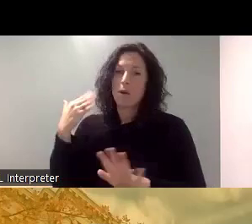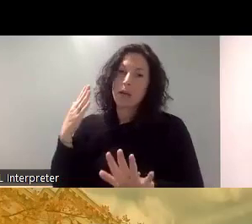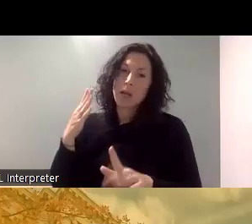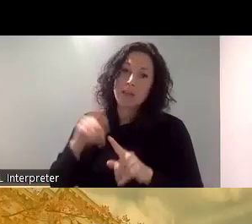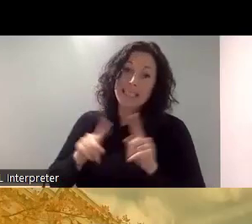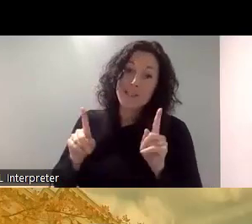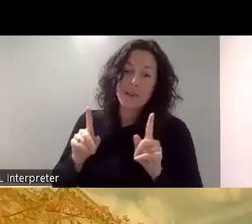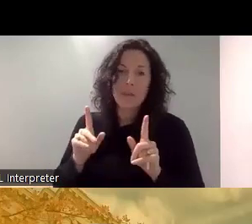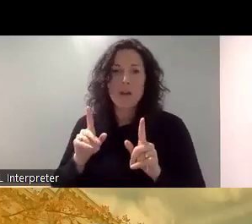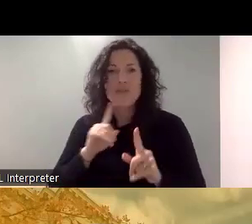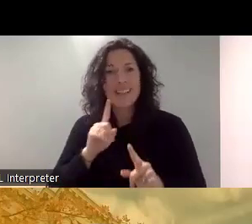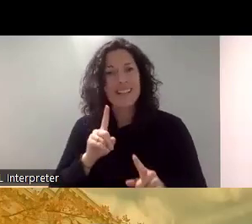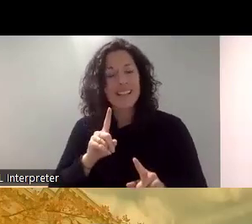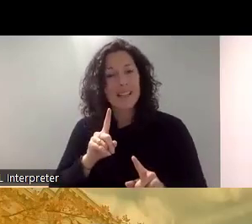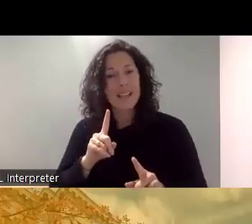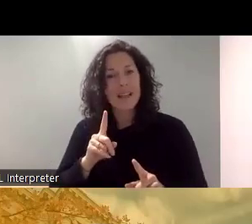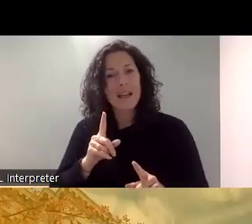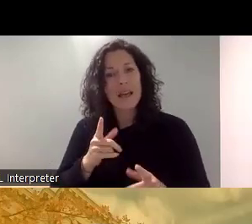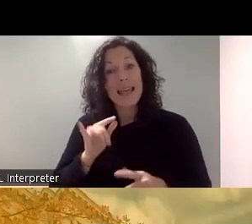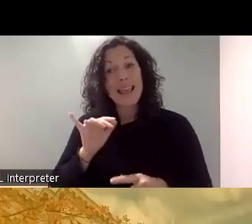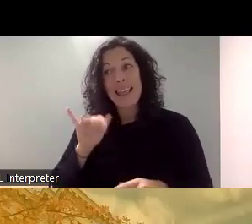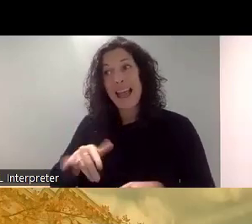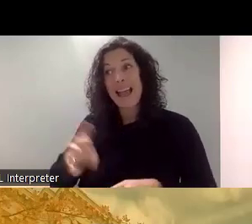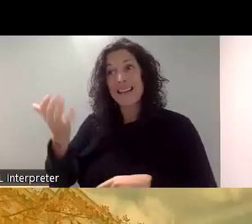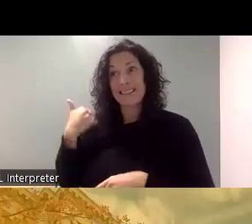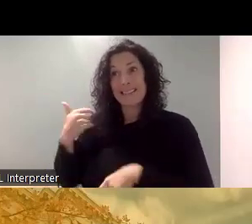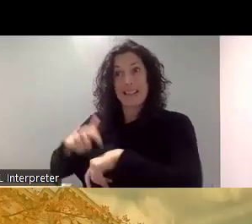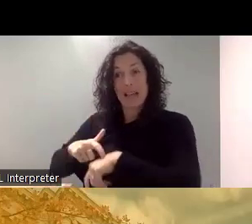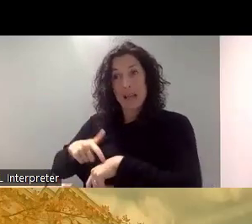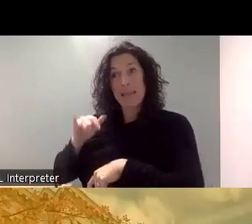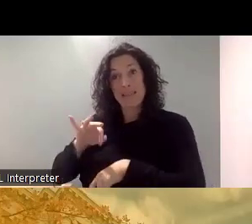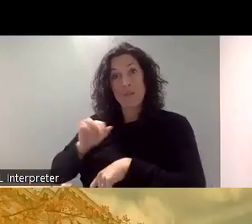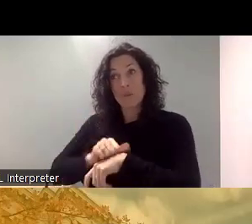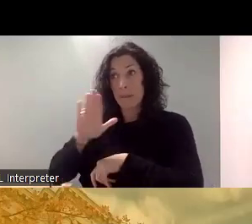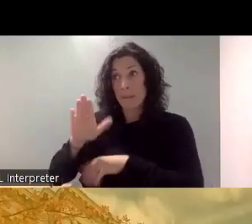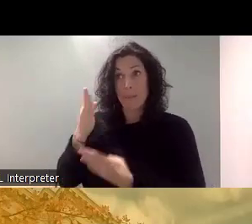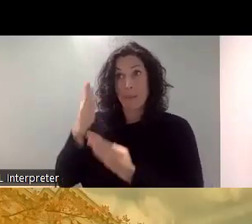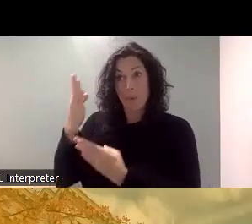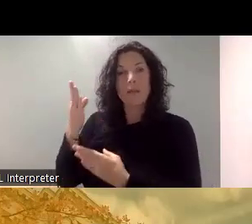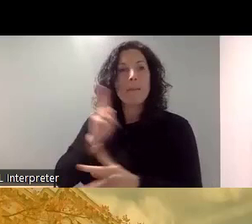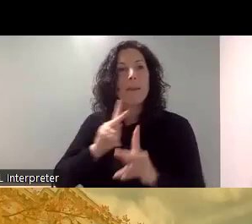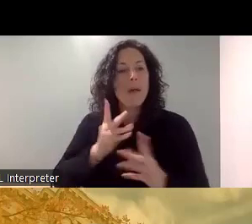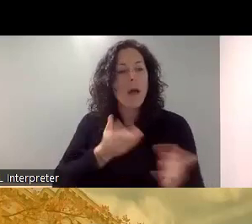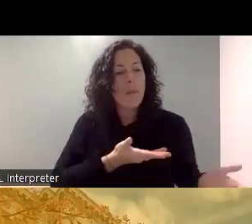and at that point in time if you had to submit a proposal, people brought in boxes of paper,